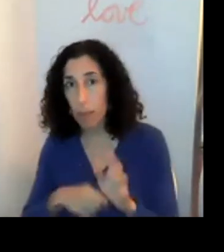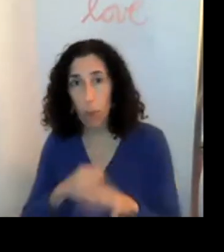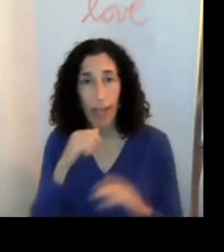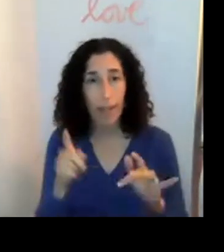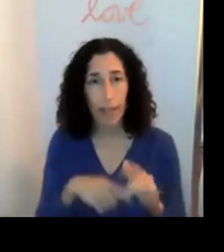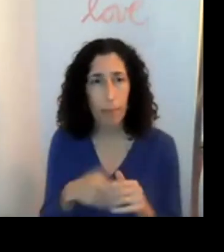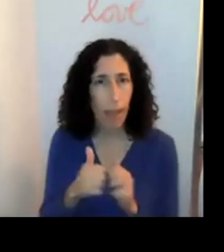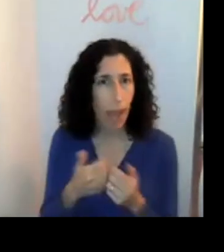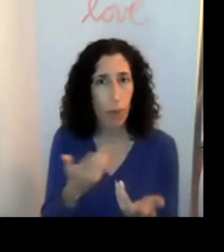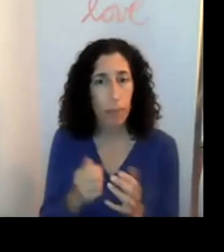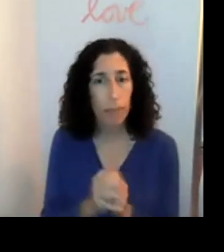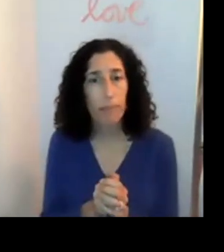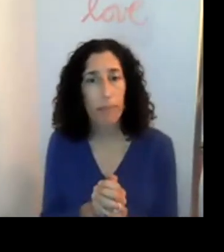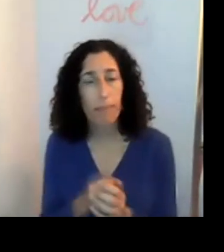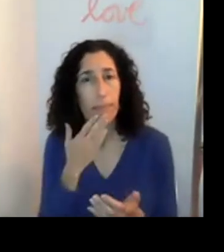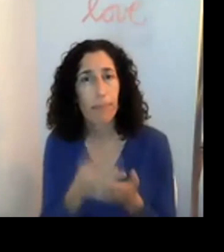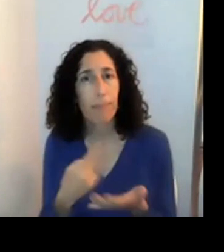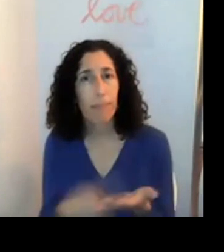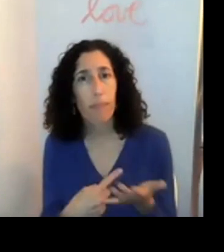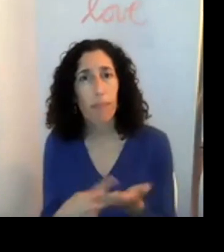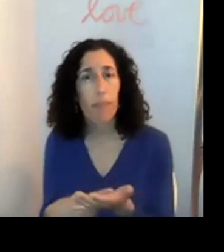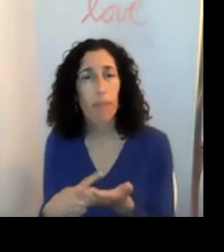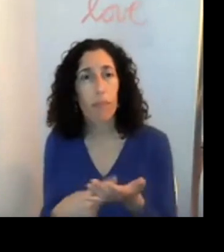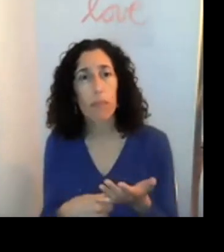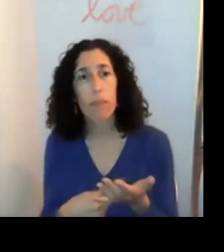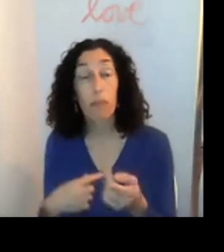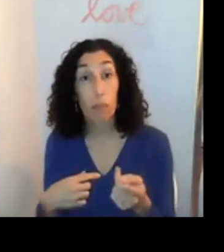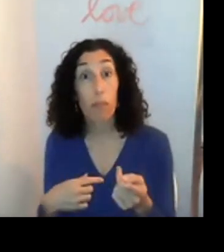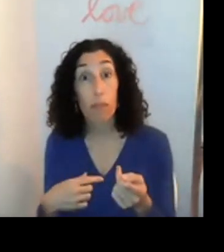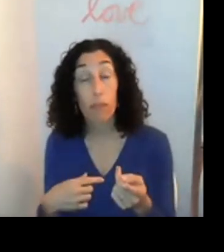you were saying, I was saying earlier the aim is provide these kinds of opportunities